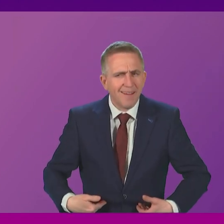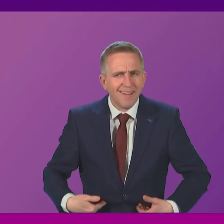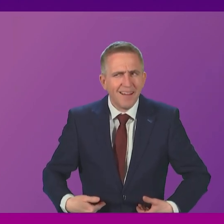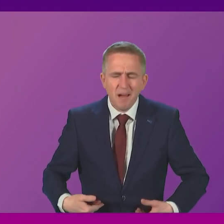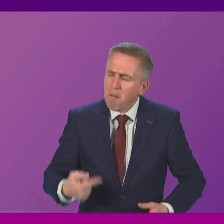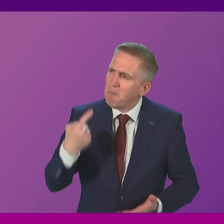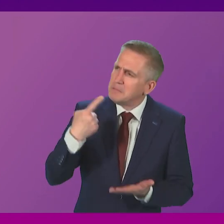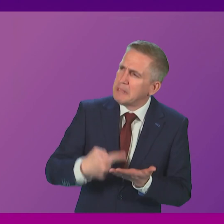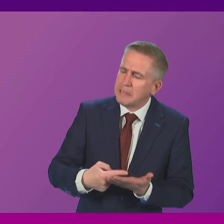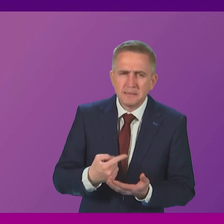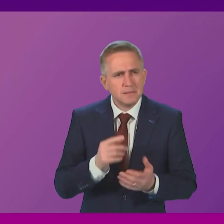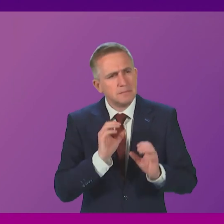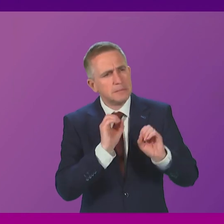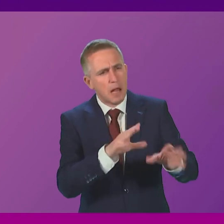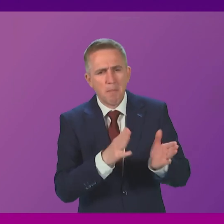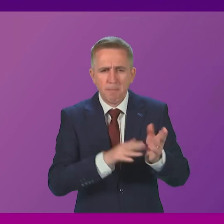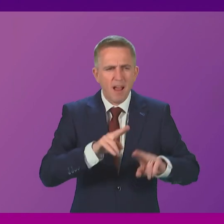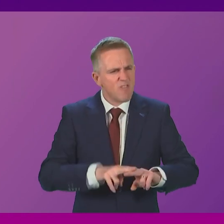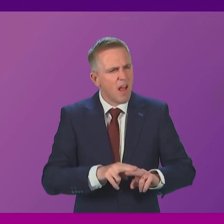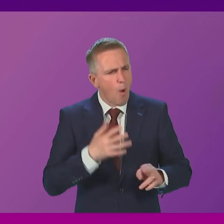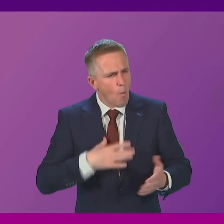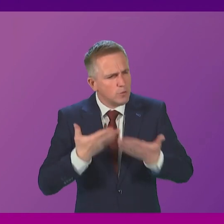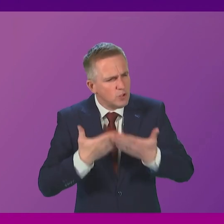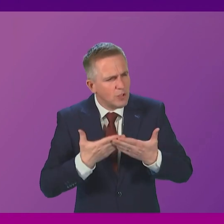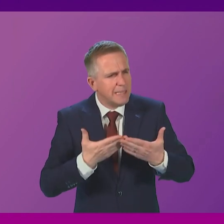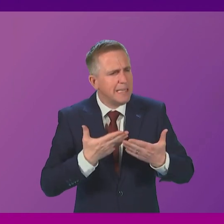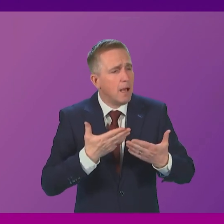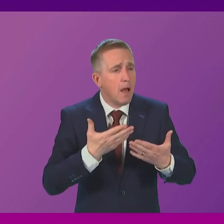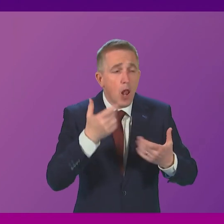decided to tell my parents that I wanted to study politics instead of law.